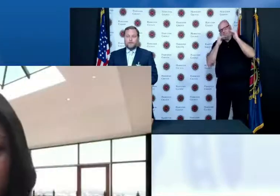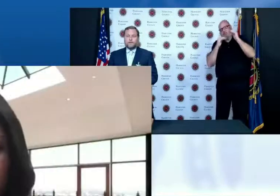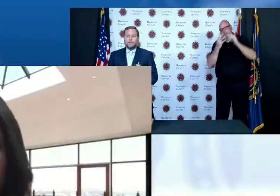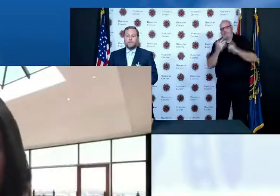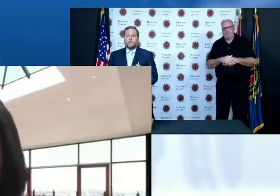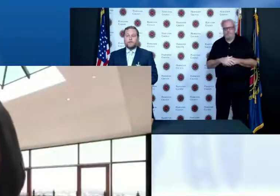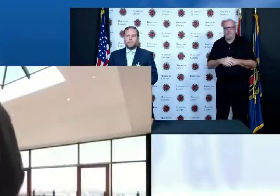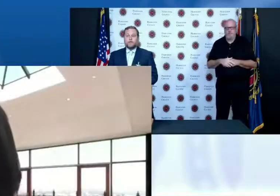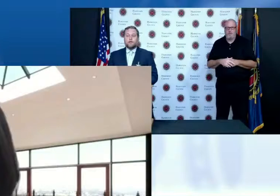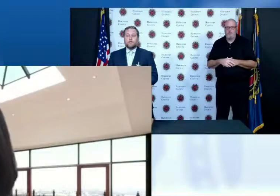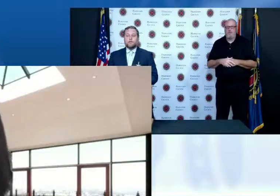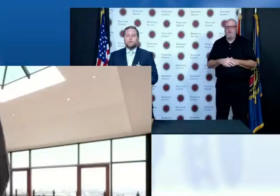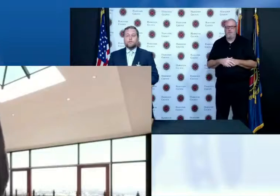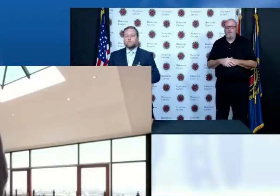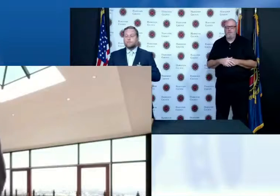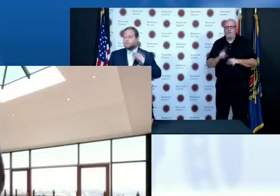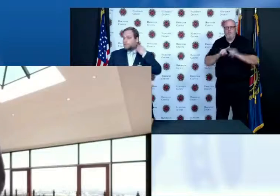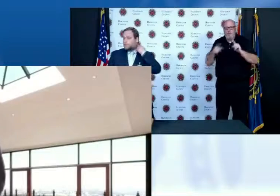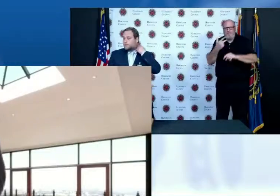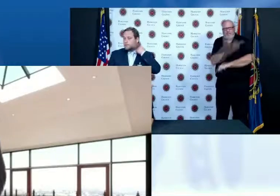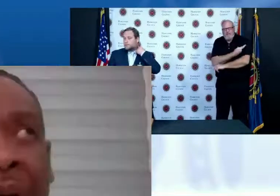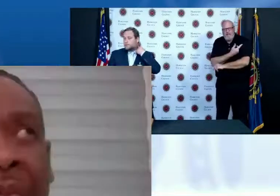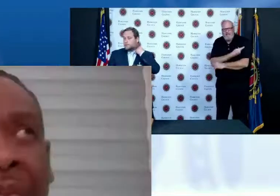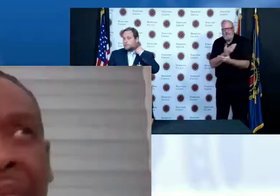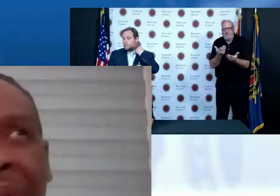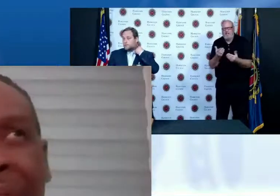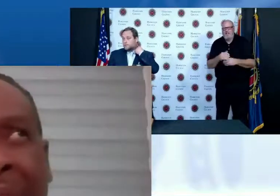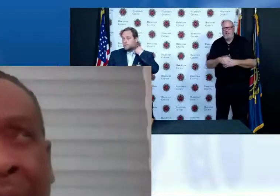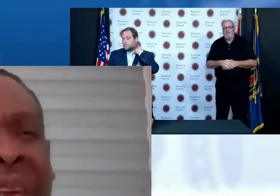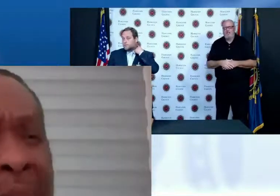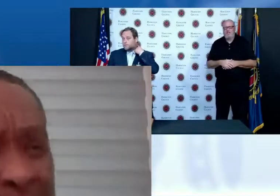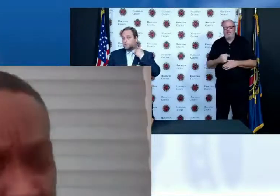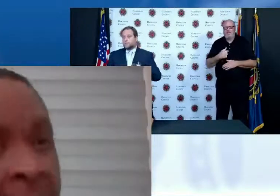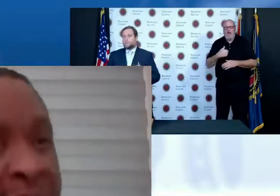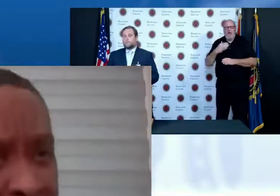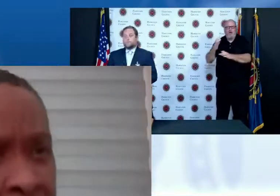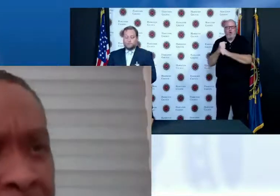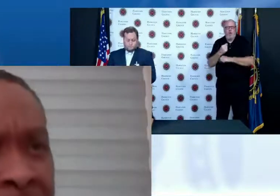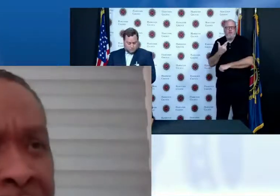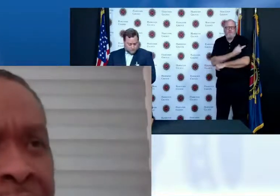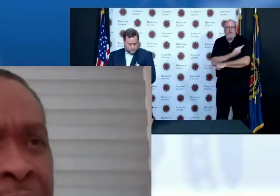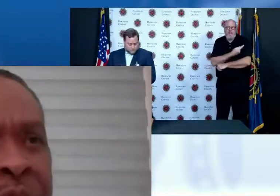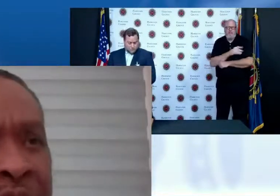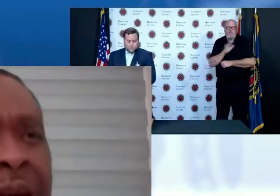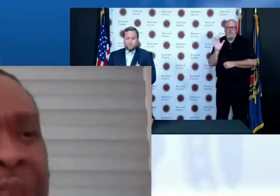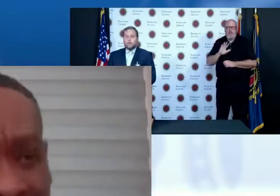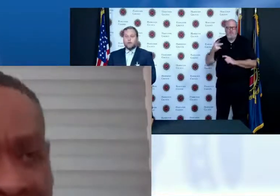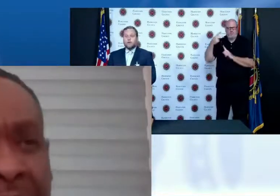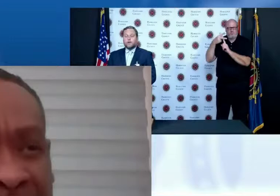I got vaccinated probably about I think about two months ago my first shot and I've had my